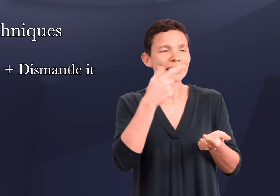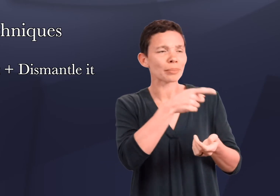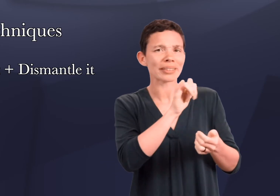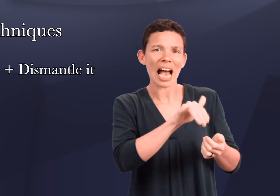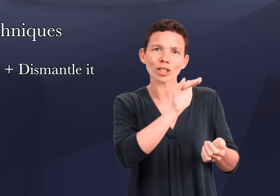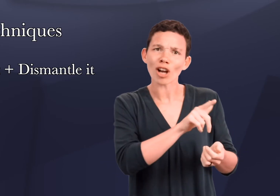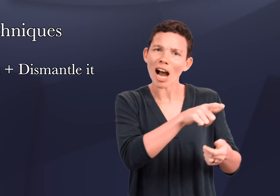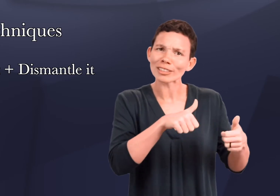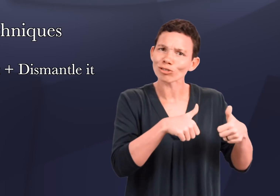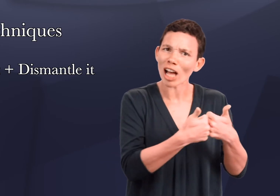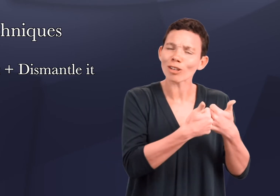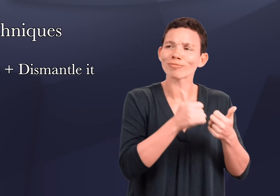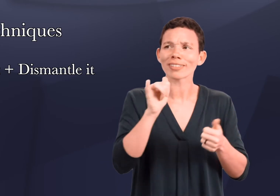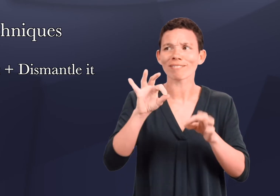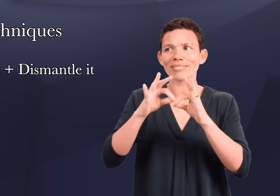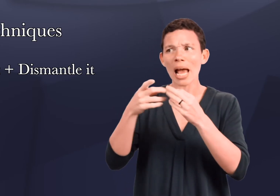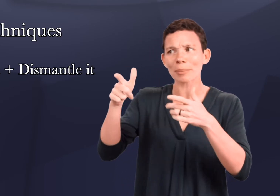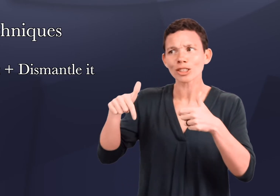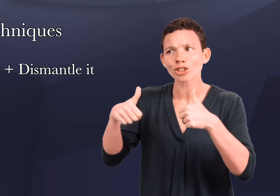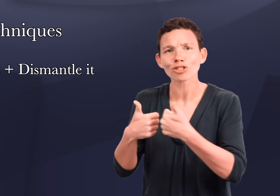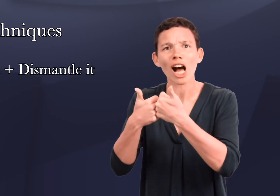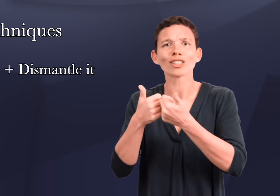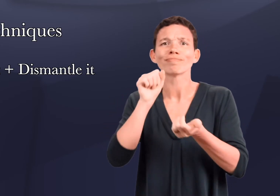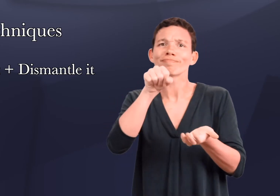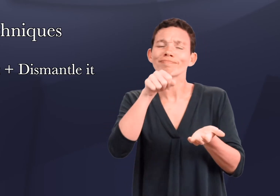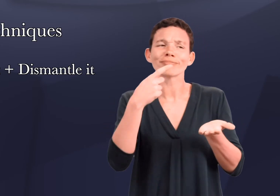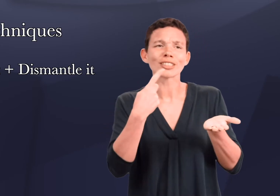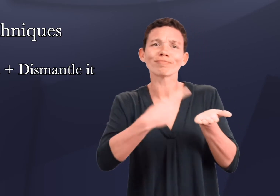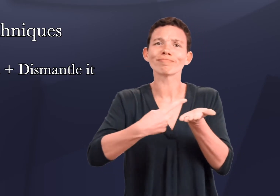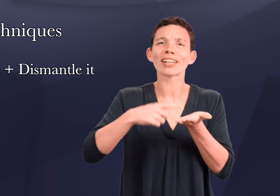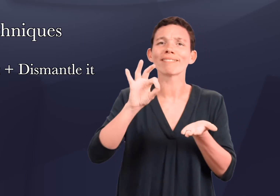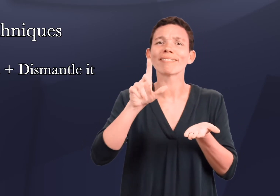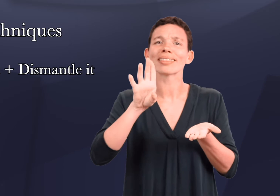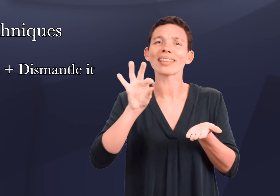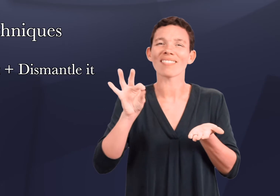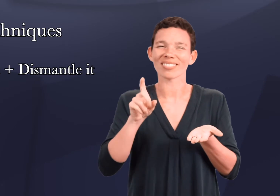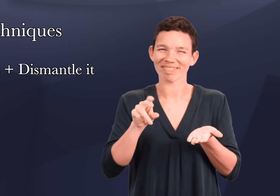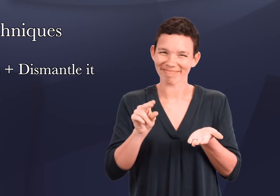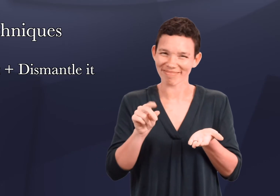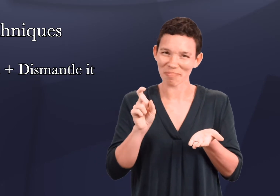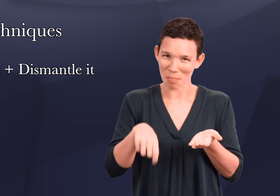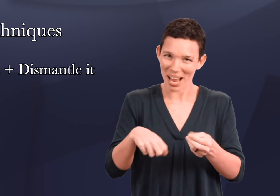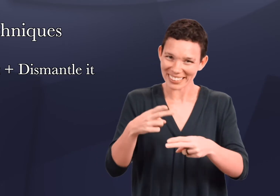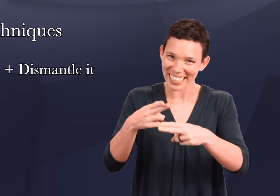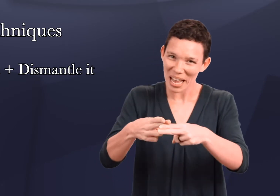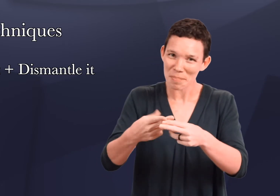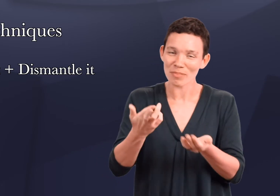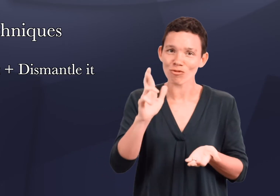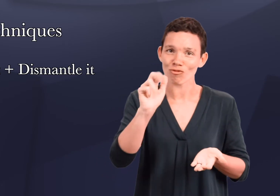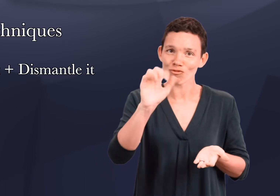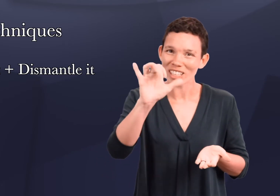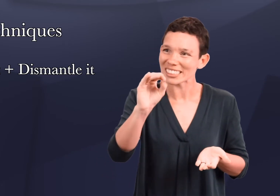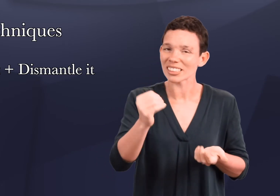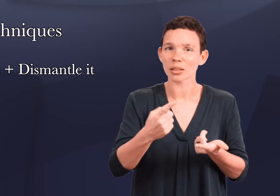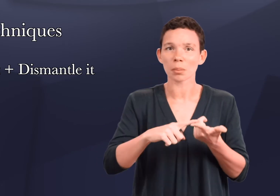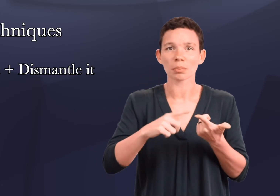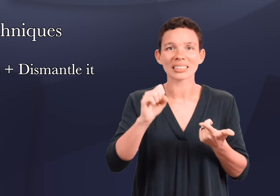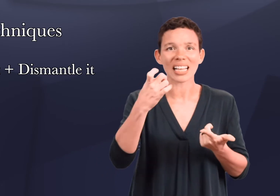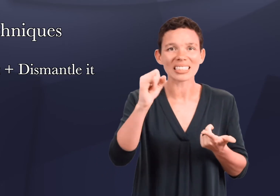Oh, that child seems to be challenging or that family seems challenging to work with. A fluffy discussion isn't enough.